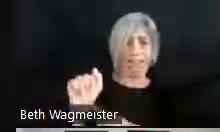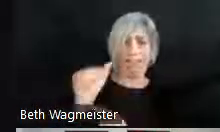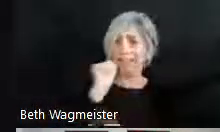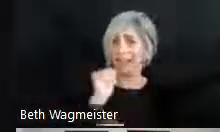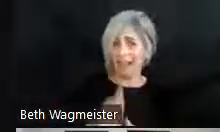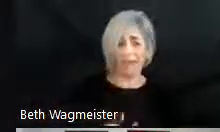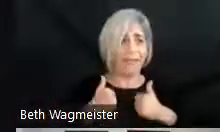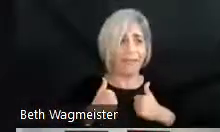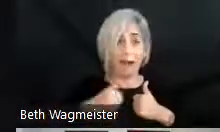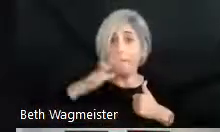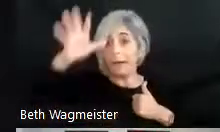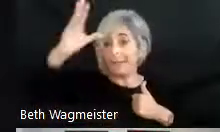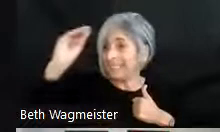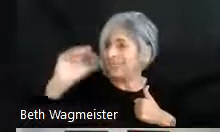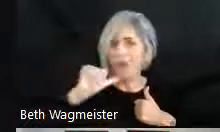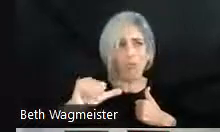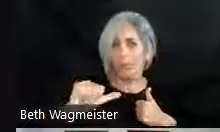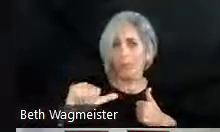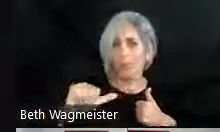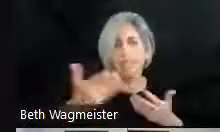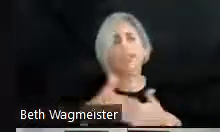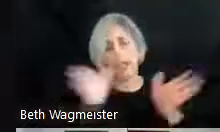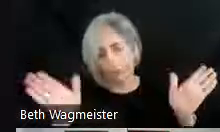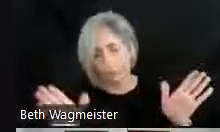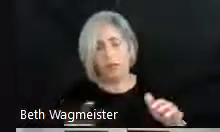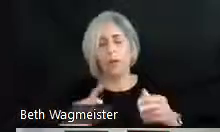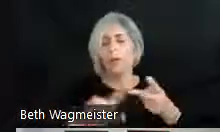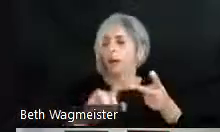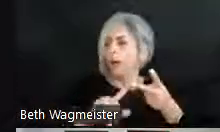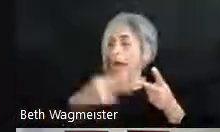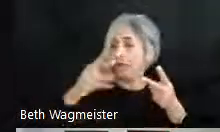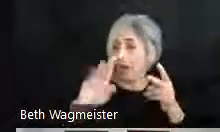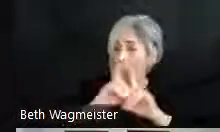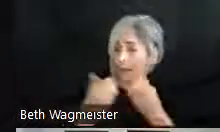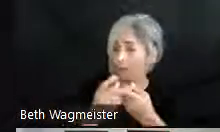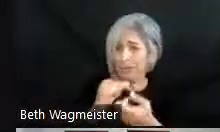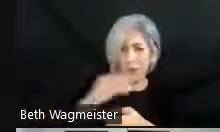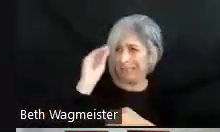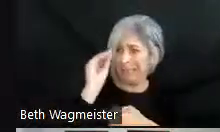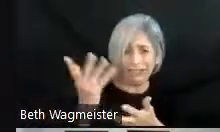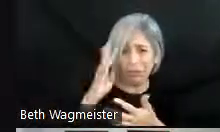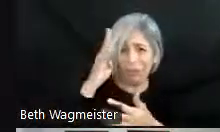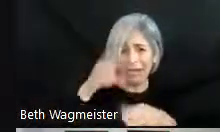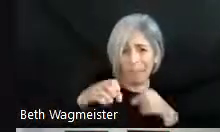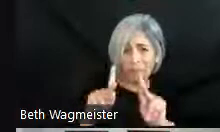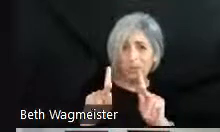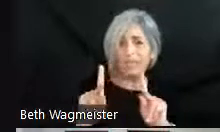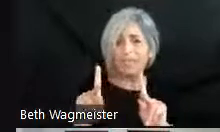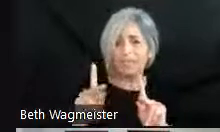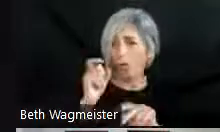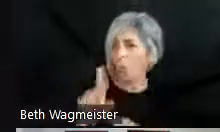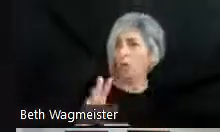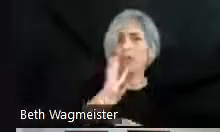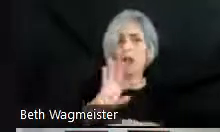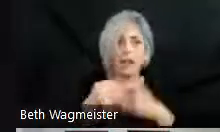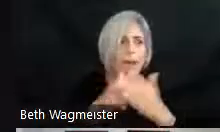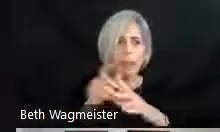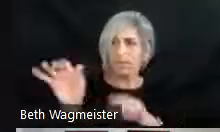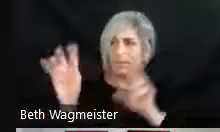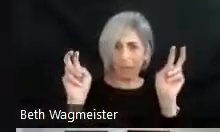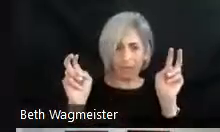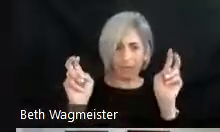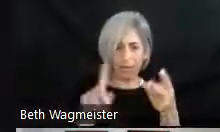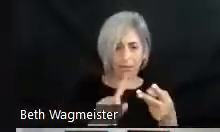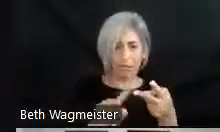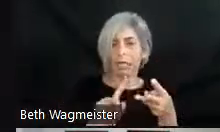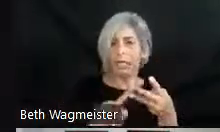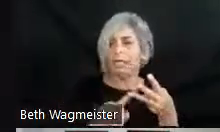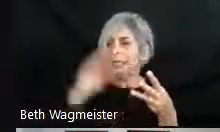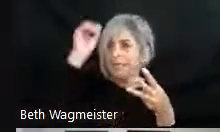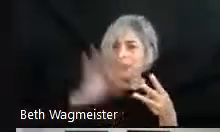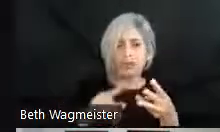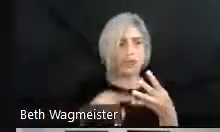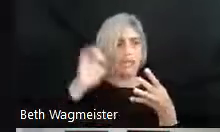Our parents don't teach us normally. I'm saying in general. Our HR departments don't create opportunities or speak around this. Our teachers, educators, at school